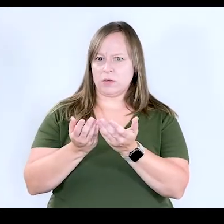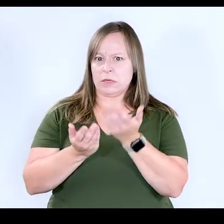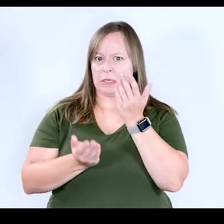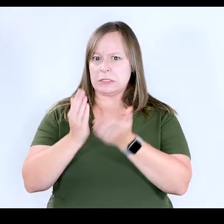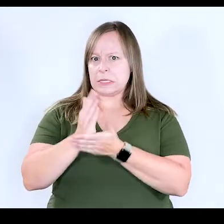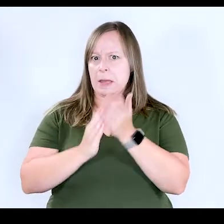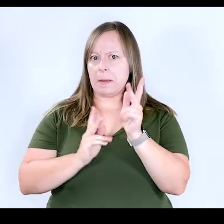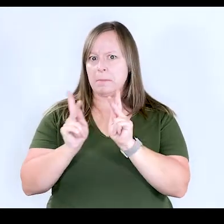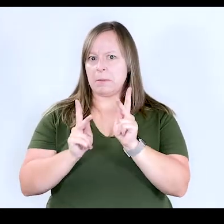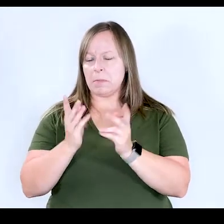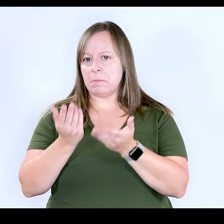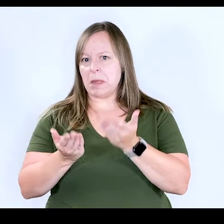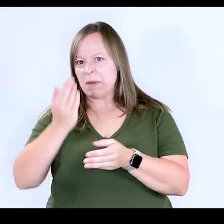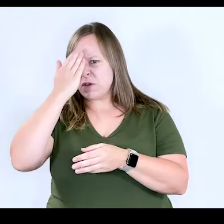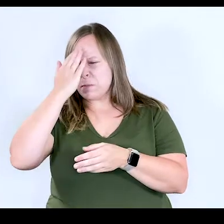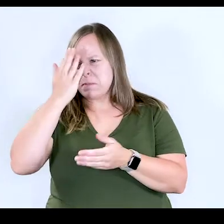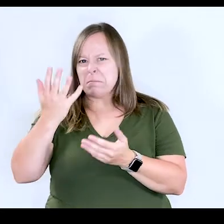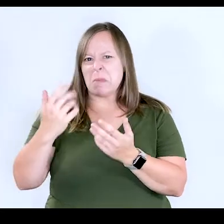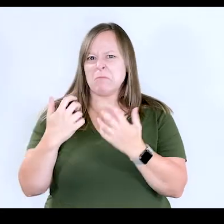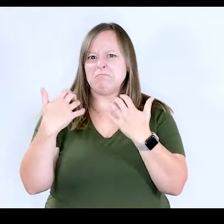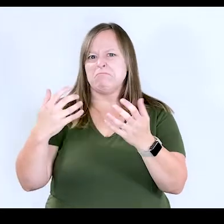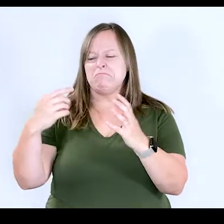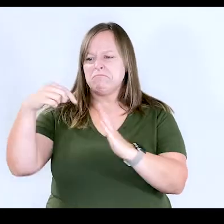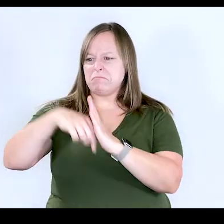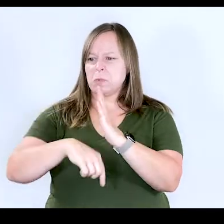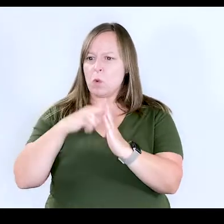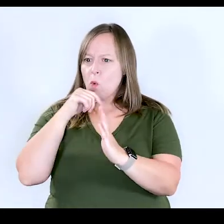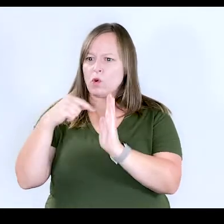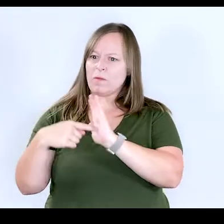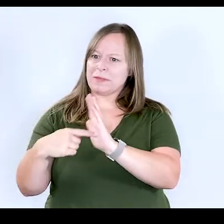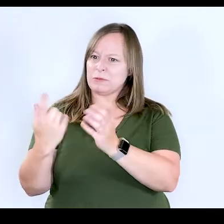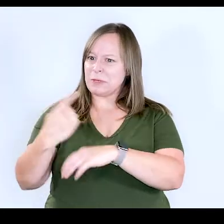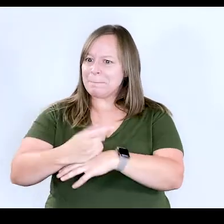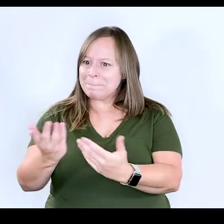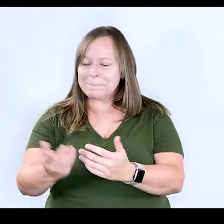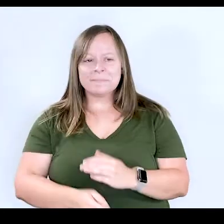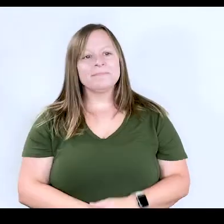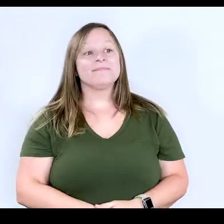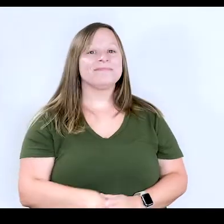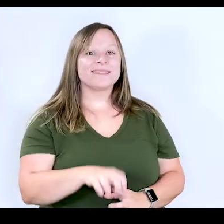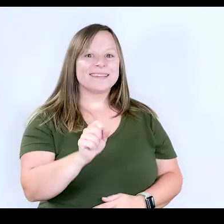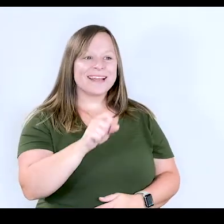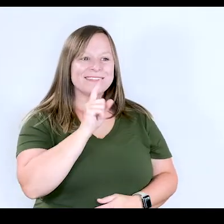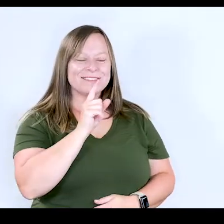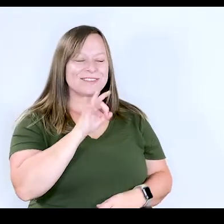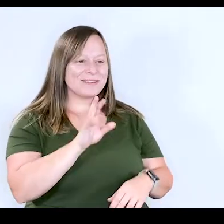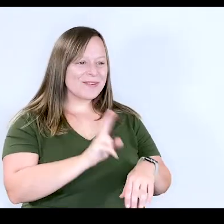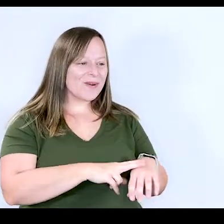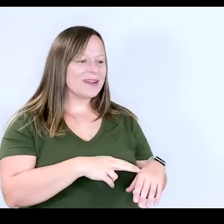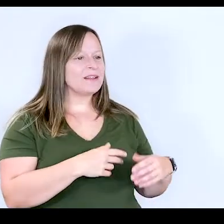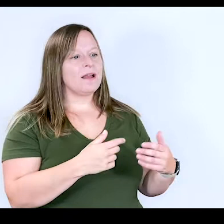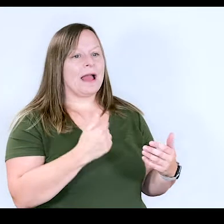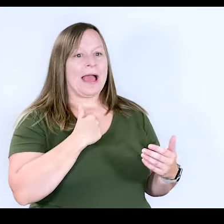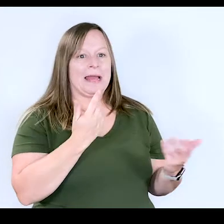Some people may be familiar, but let's let our audience know who you're representing today. Yeah, of course, I'm